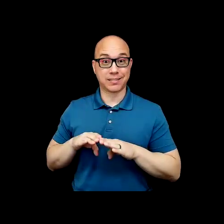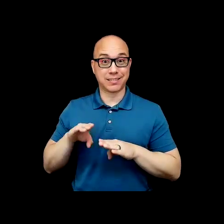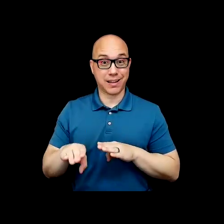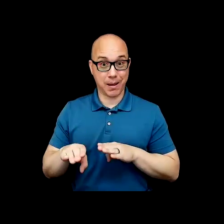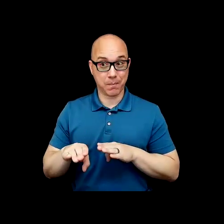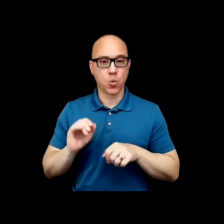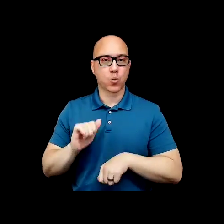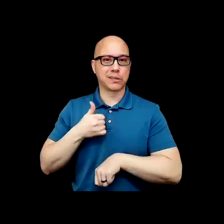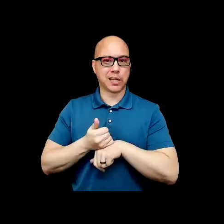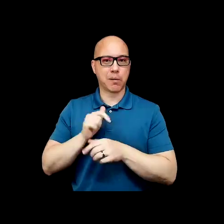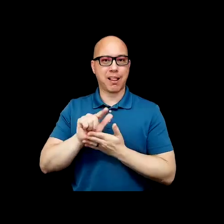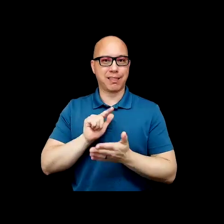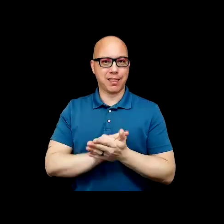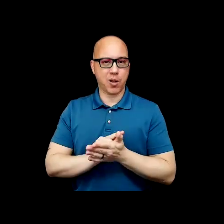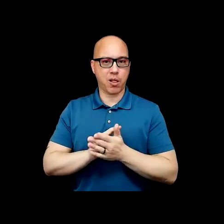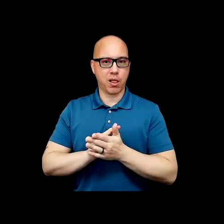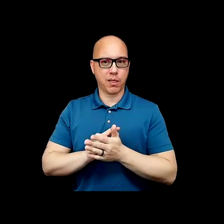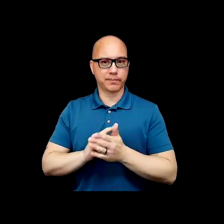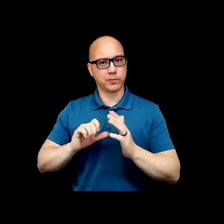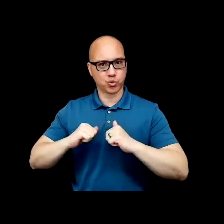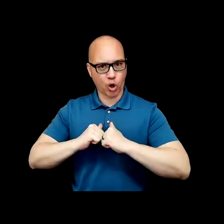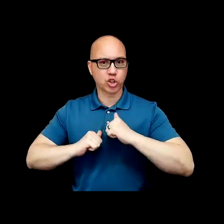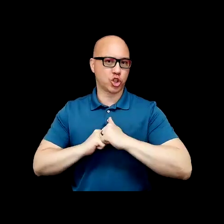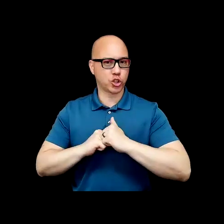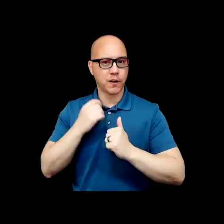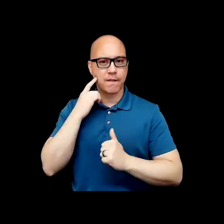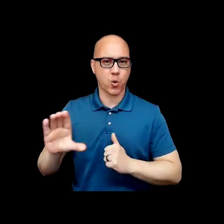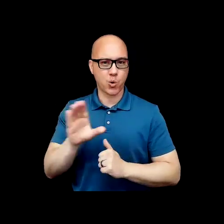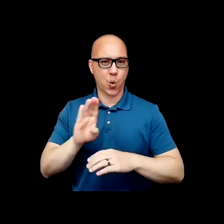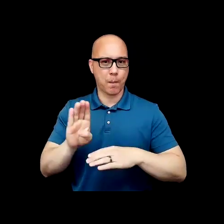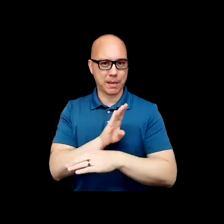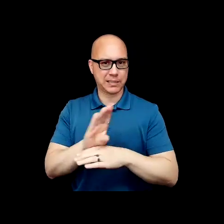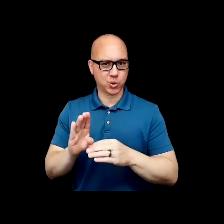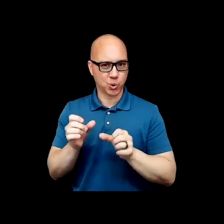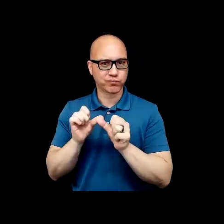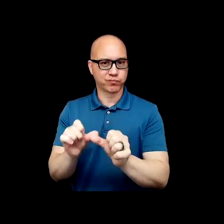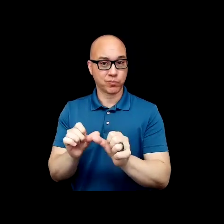framework for your company to actually exist. It is also going to produce your registration